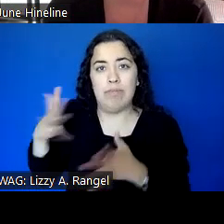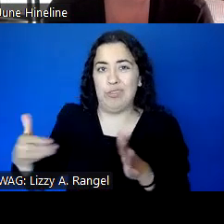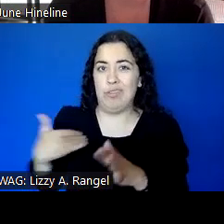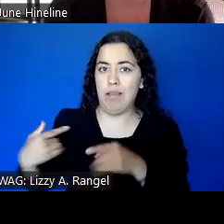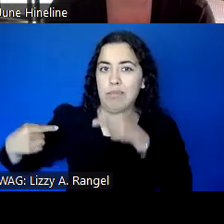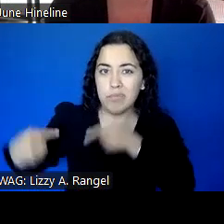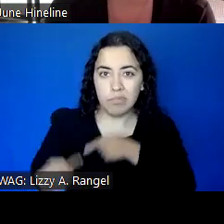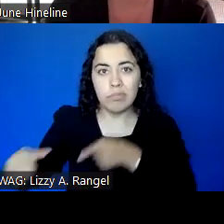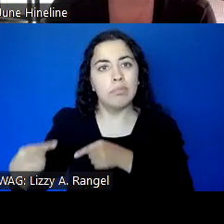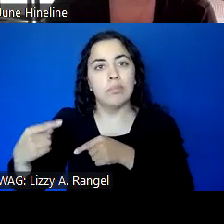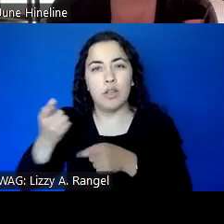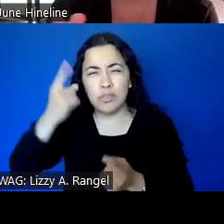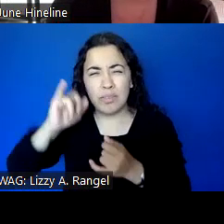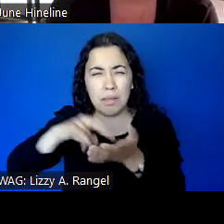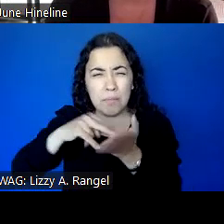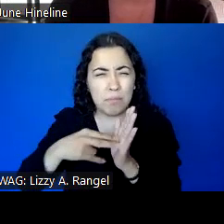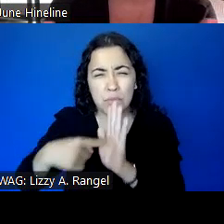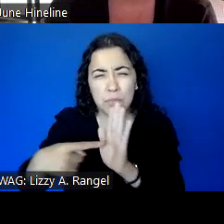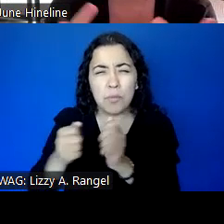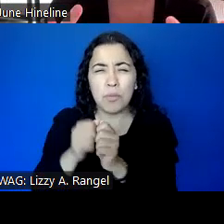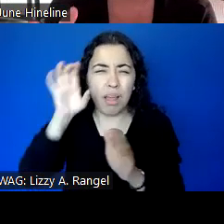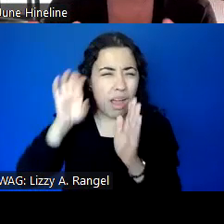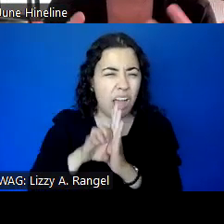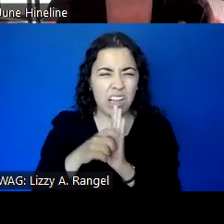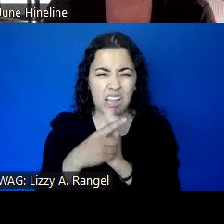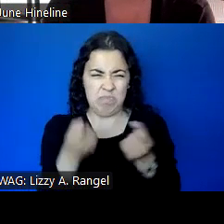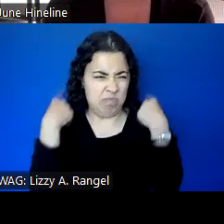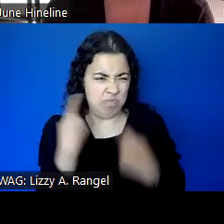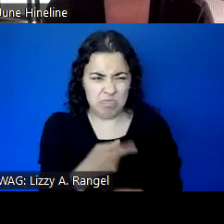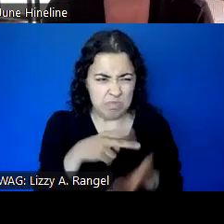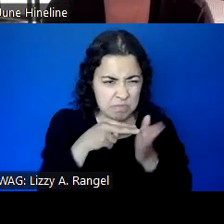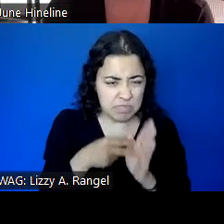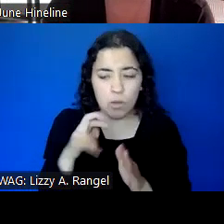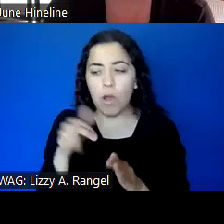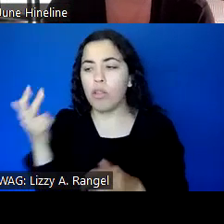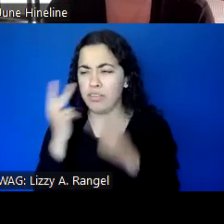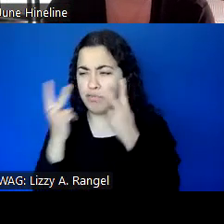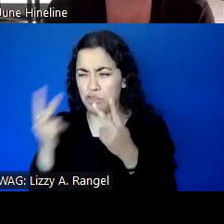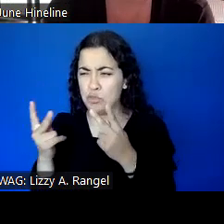like, that they are not identified by color alone. We want to make sure that our error messages are